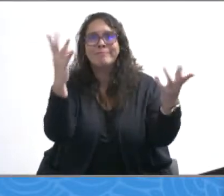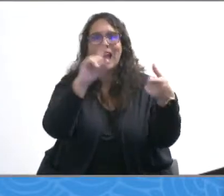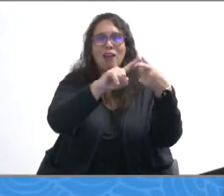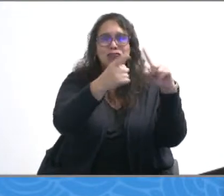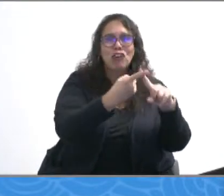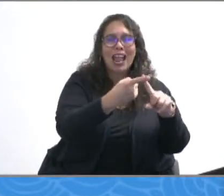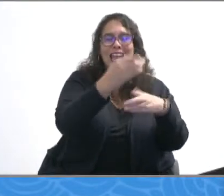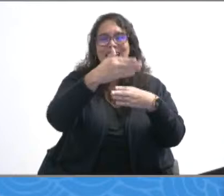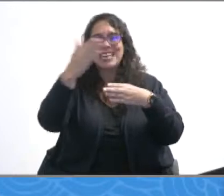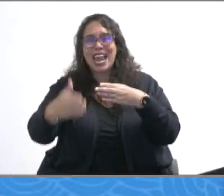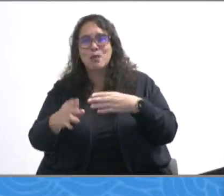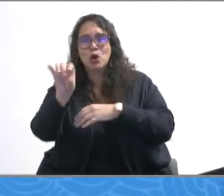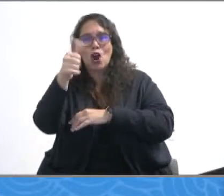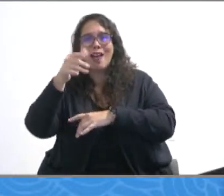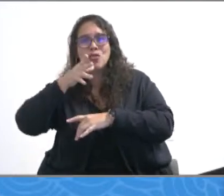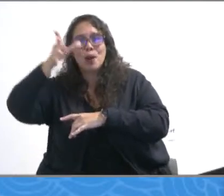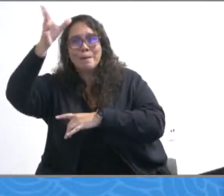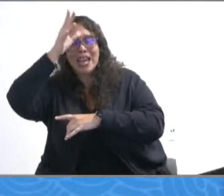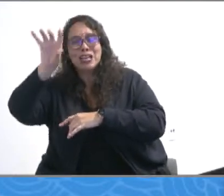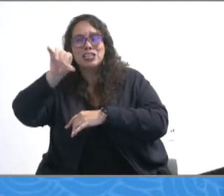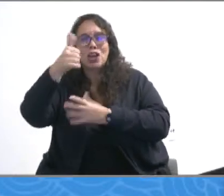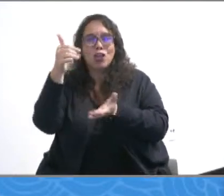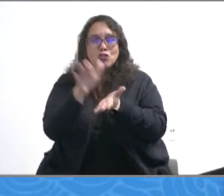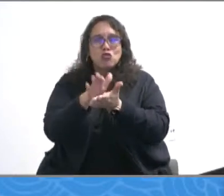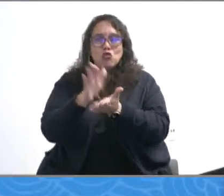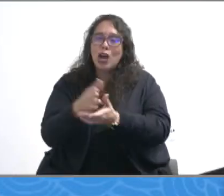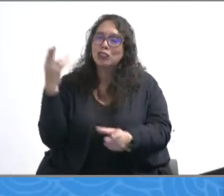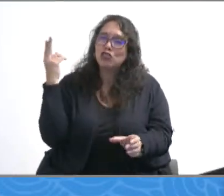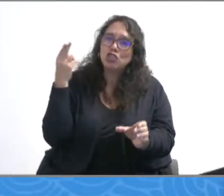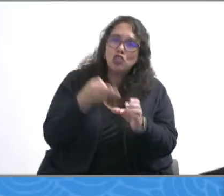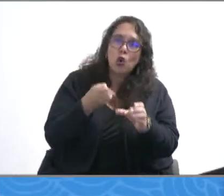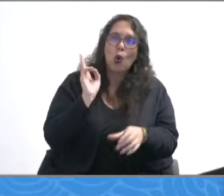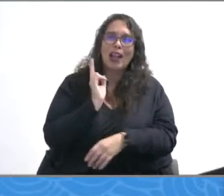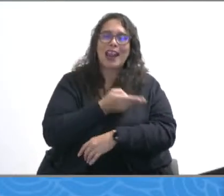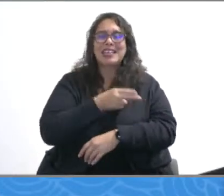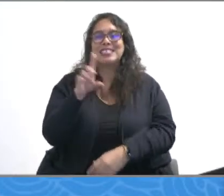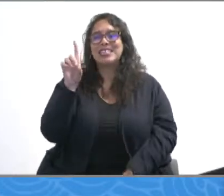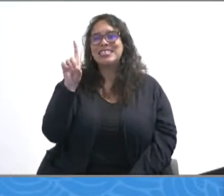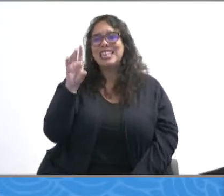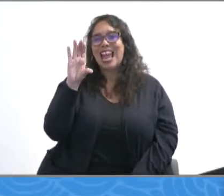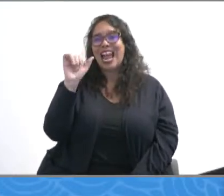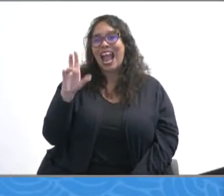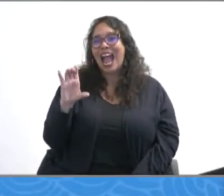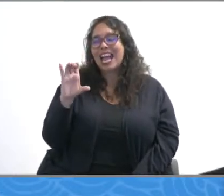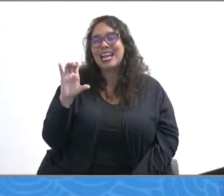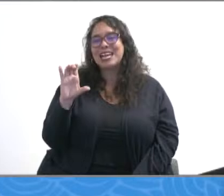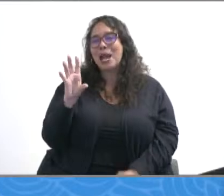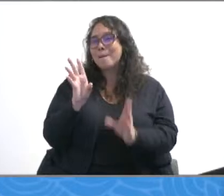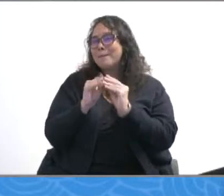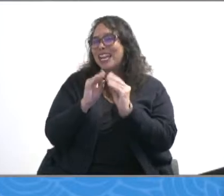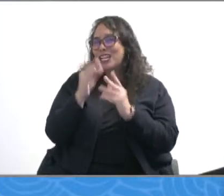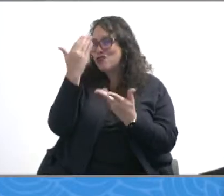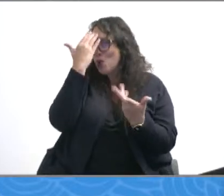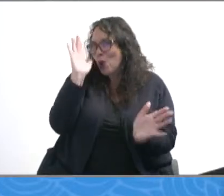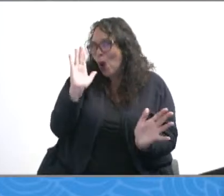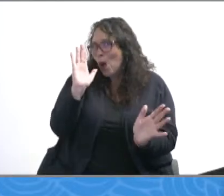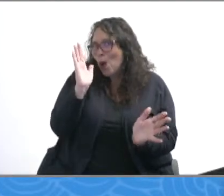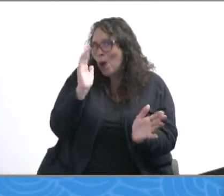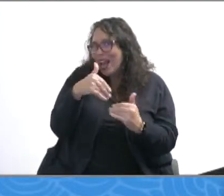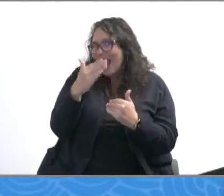let other parents know from other schools to join us for our DCAC meetings. You never know, we could just be doing a giveaway next time